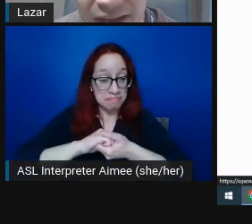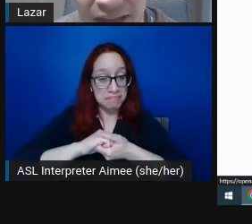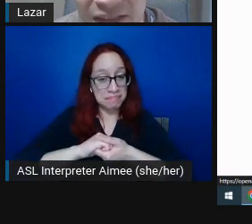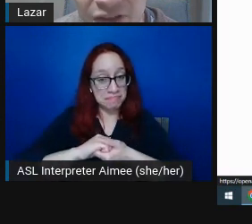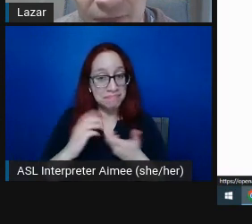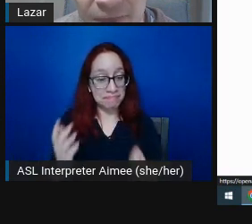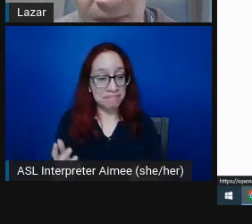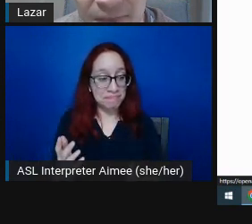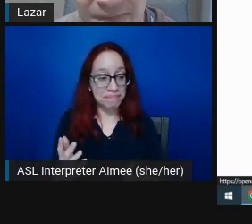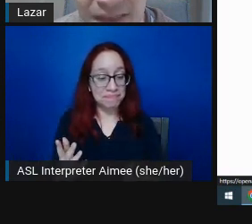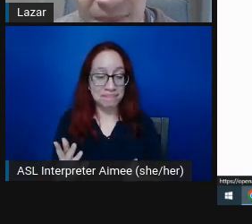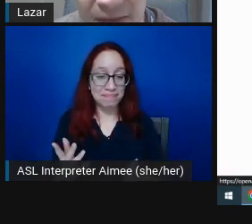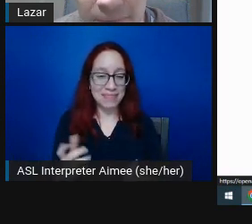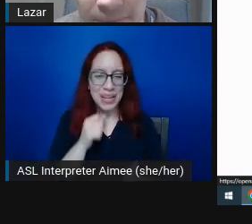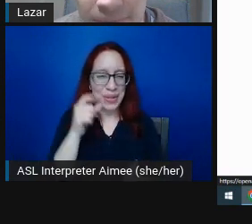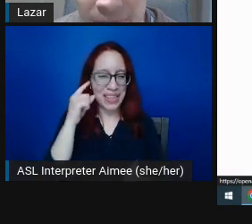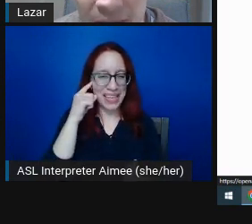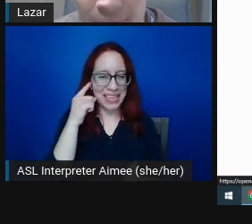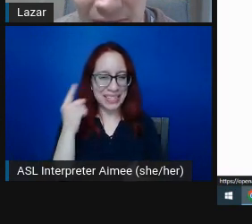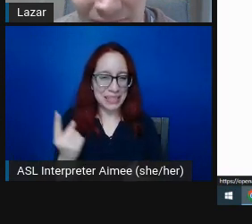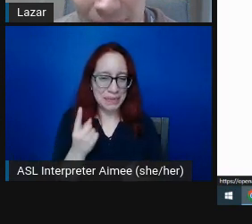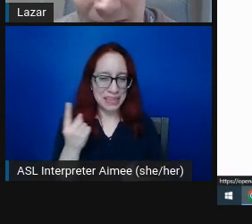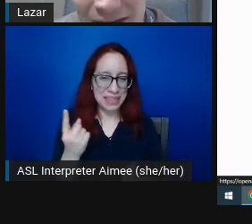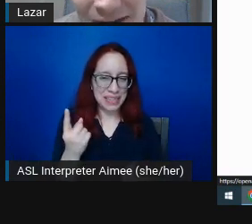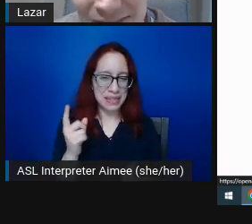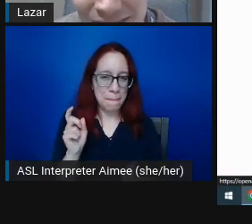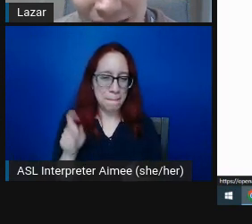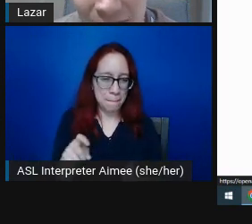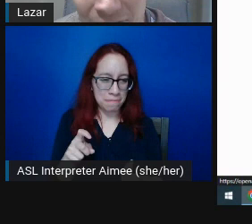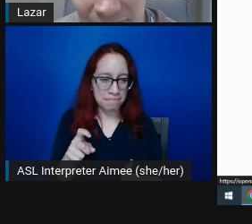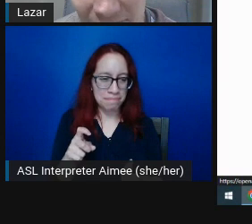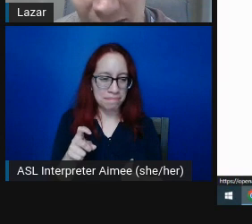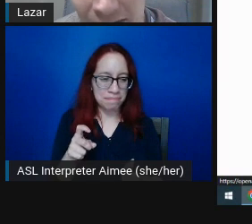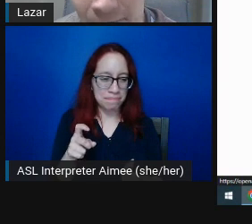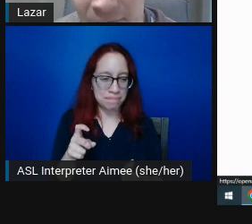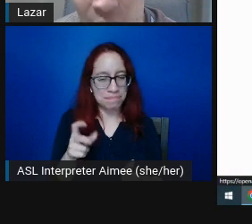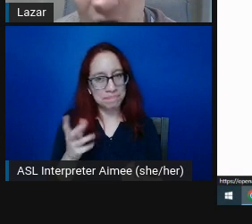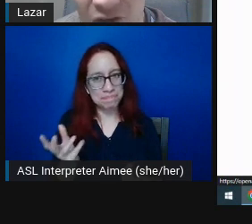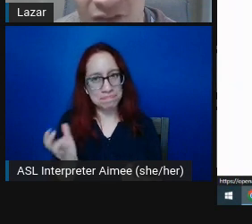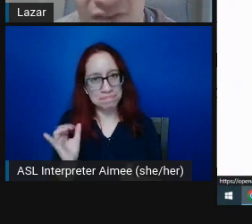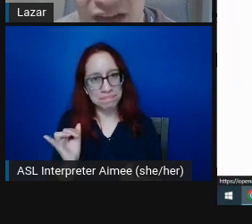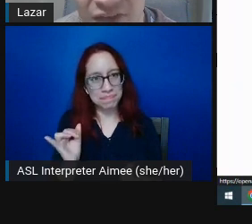I don't think that something must be let's say wrongly designed